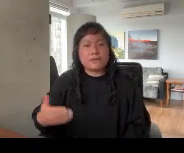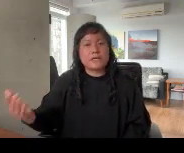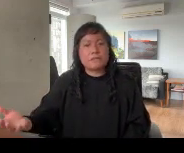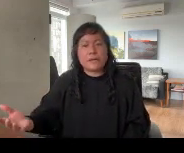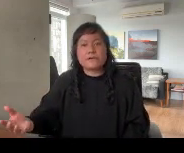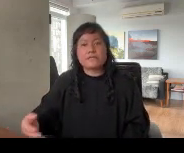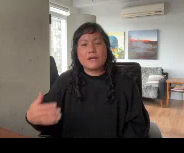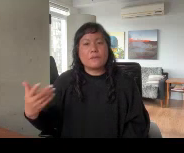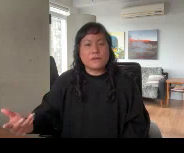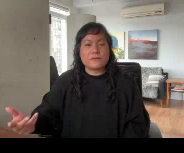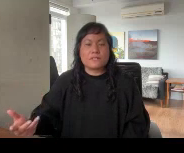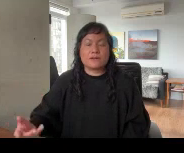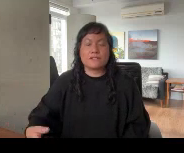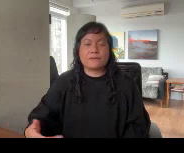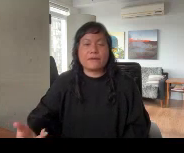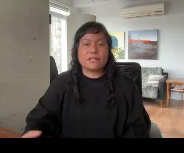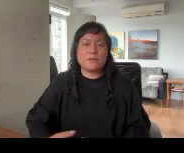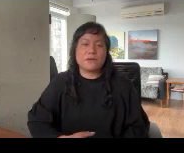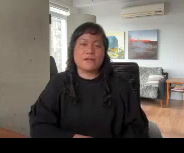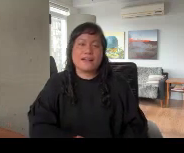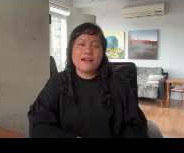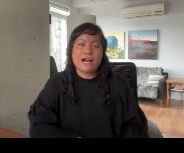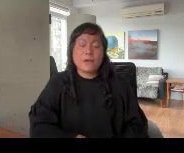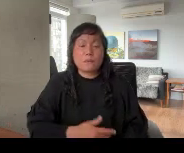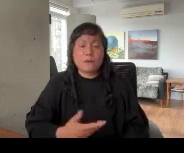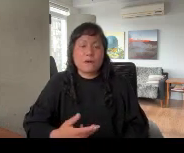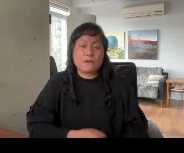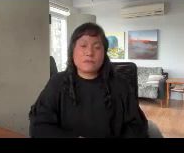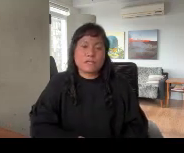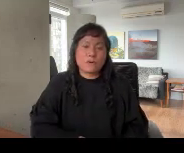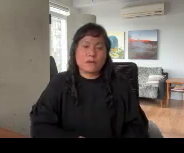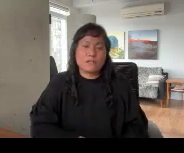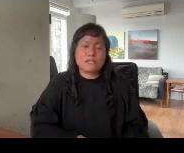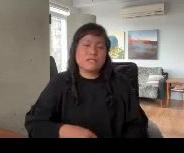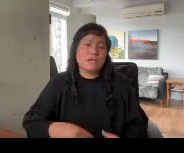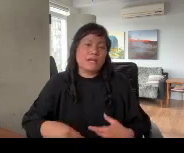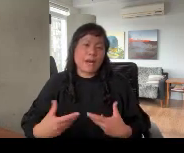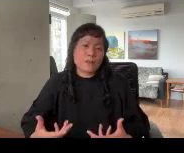community compare with those in our surrounding community? And where are those inequalities?